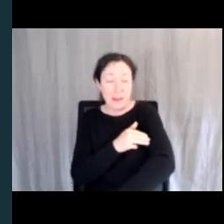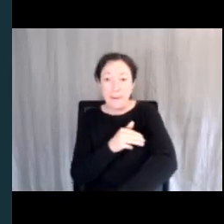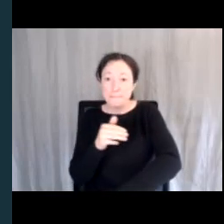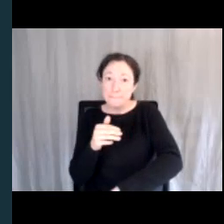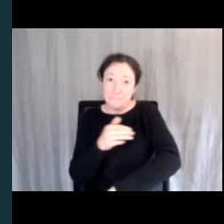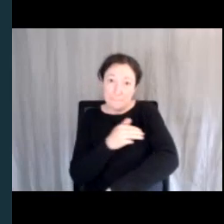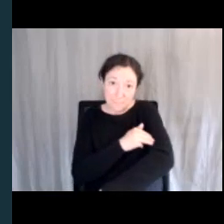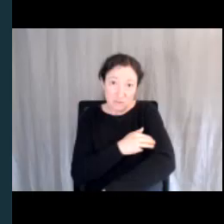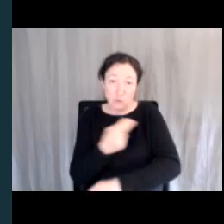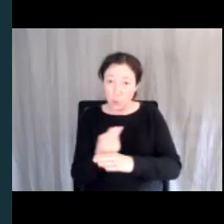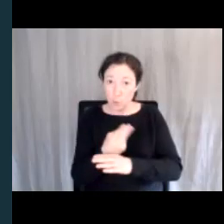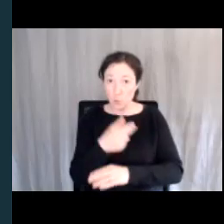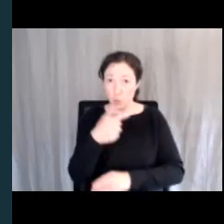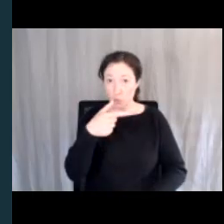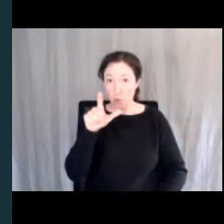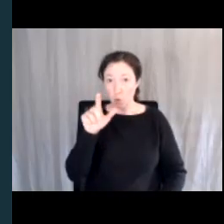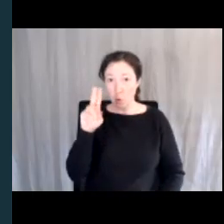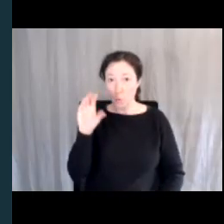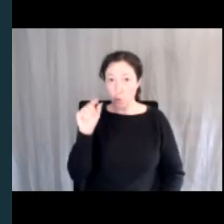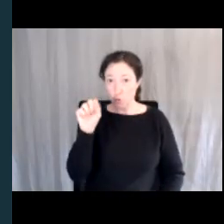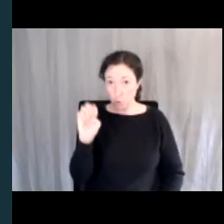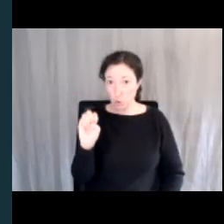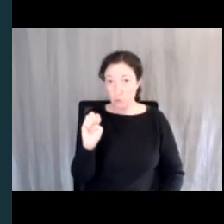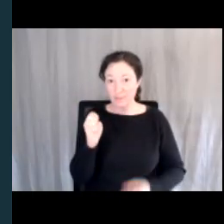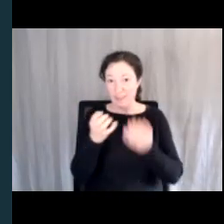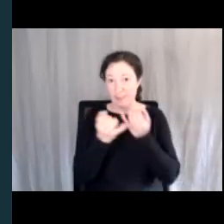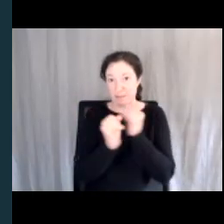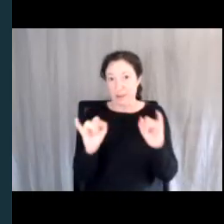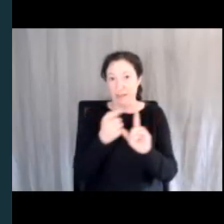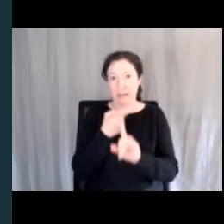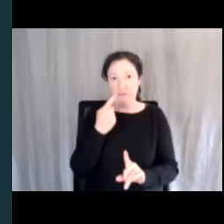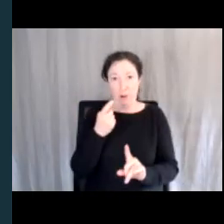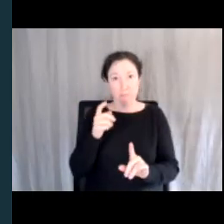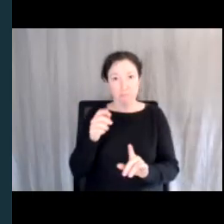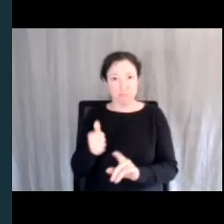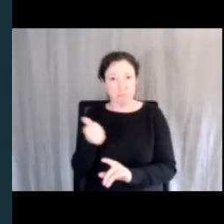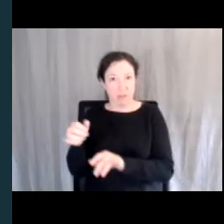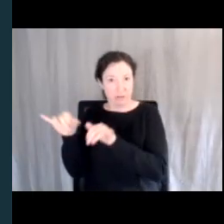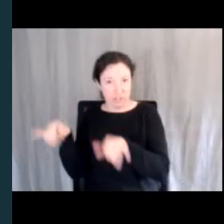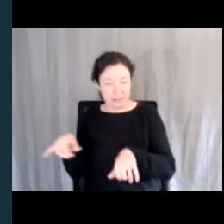of the insulin response. So the more muscle mass you have, the more efficient you are at glucose metabolism.